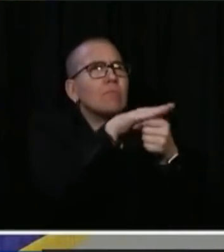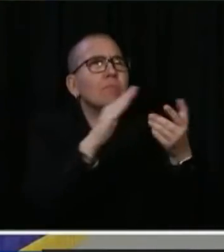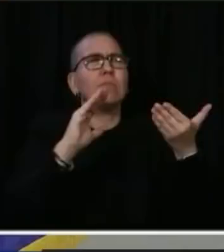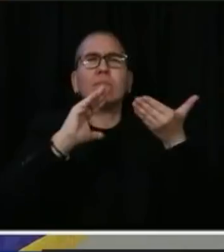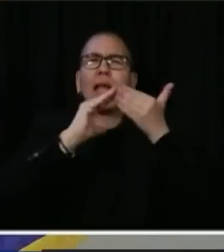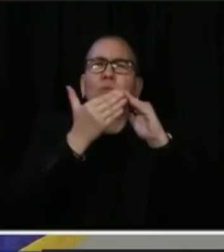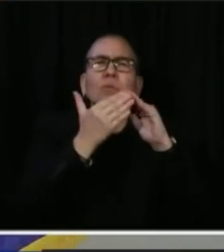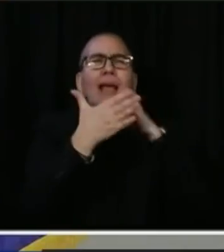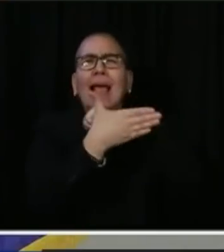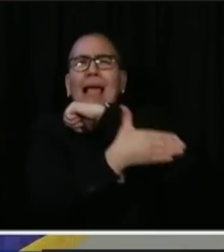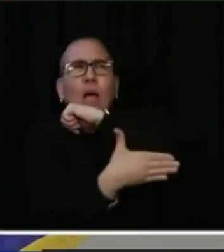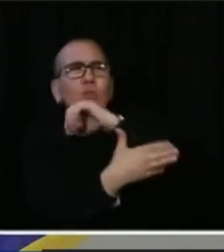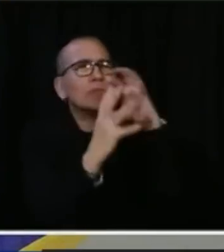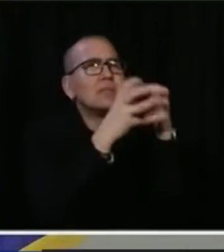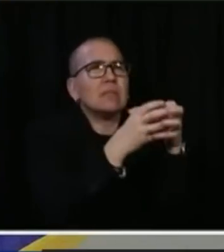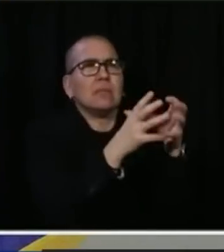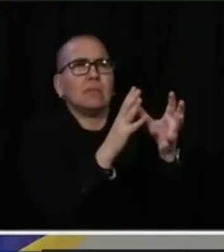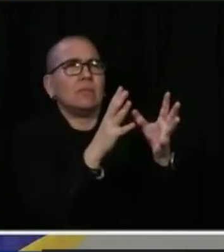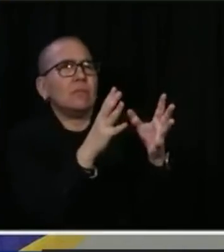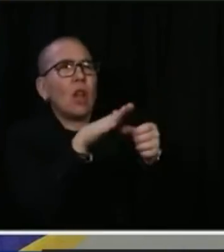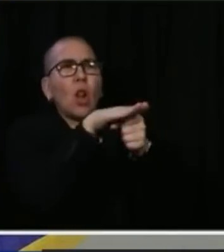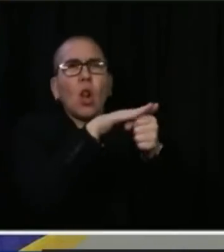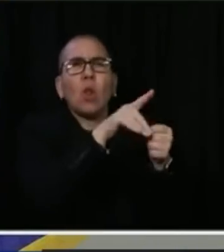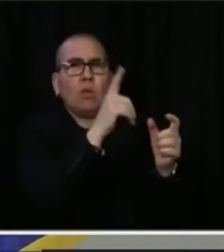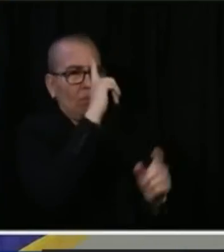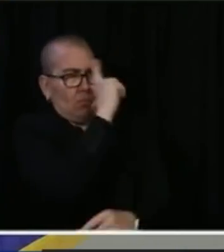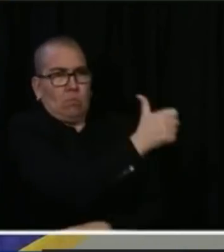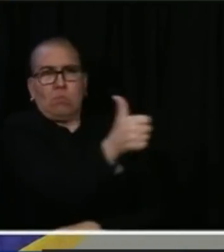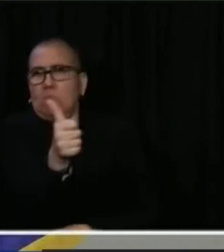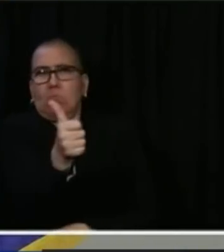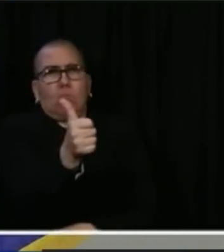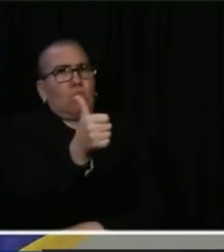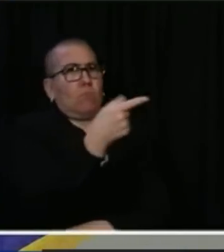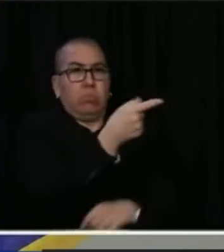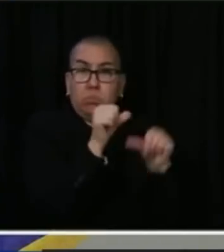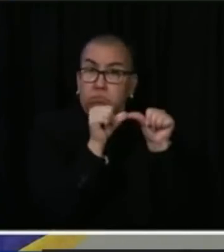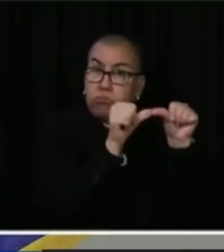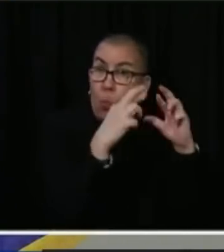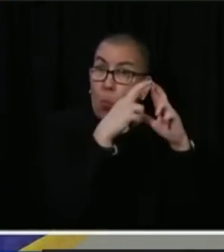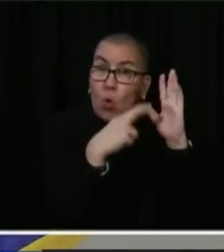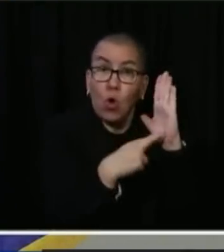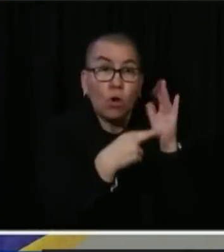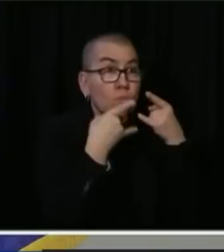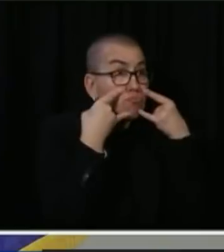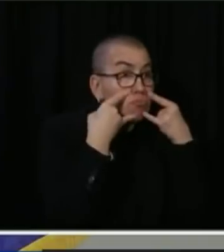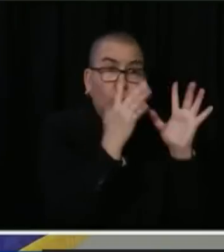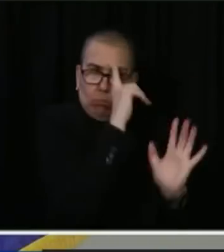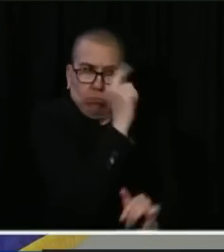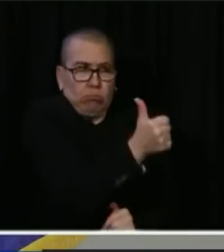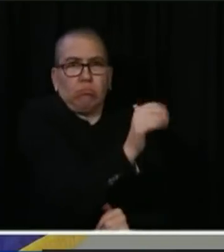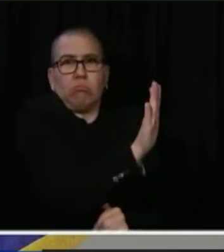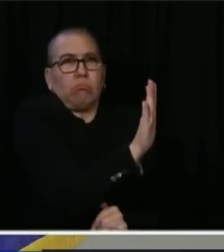GROCERY STORES OR THINGS, NONE OF WHAT WE DO PROHIBITS THEM FROM PUTTING THINGS INTO PLACE